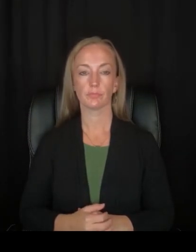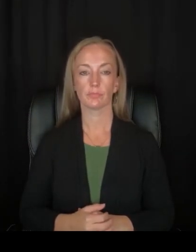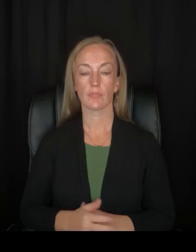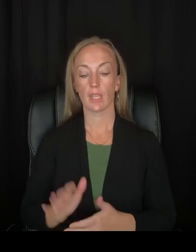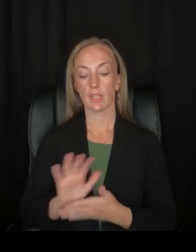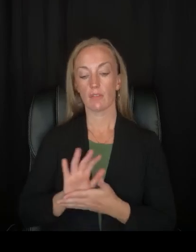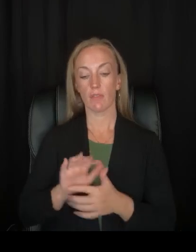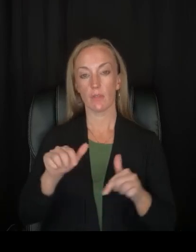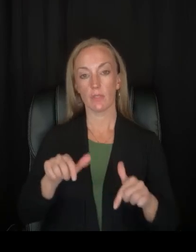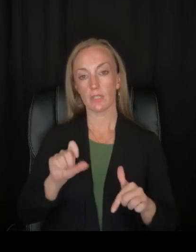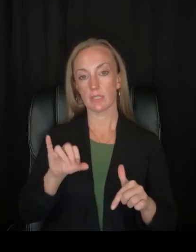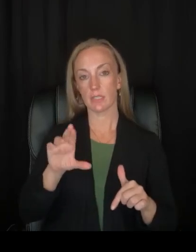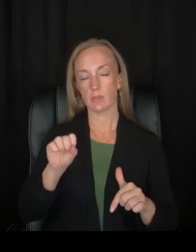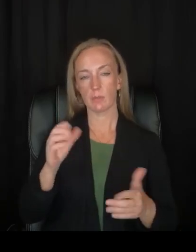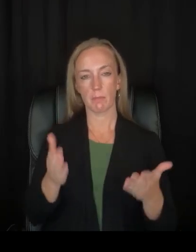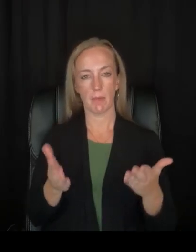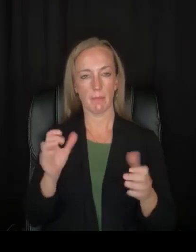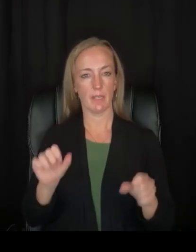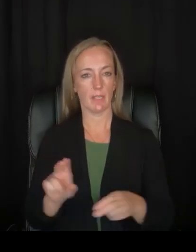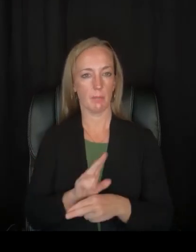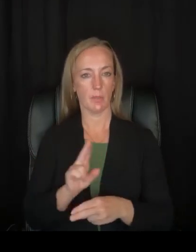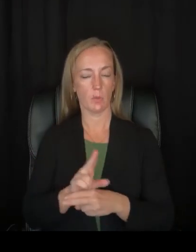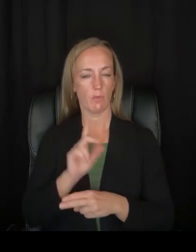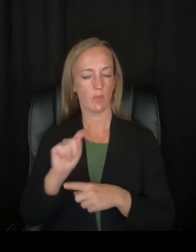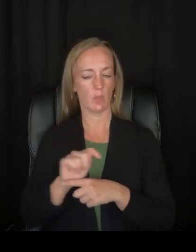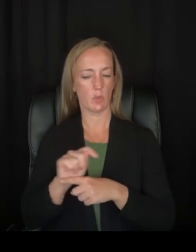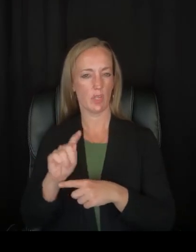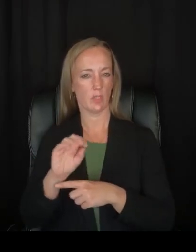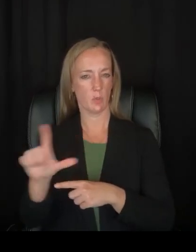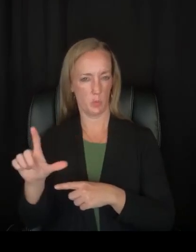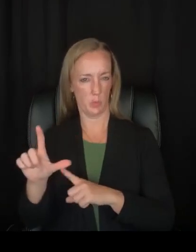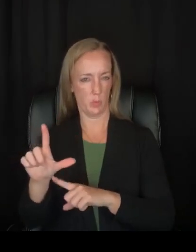The videos in this series may be used as a training tool to support school